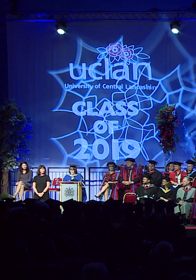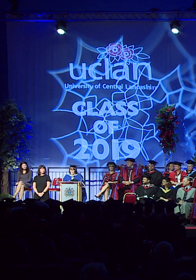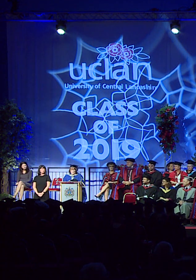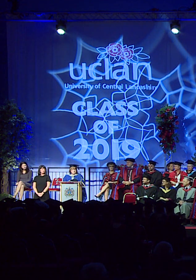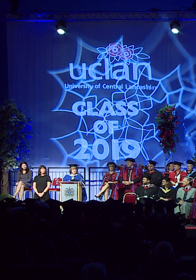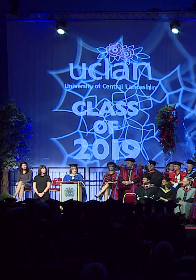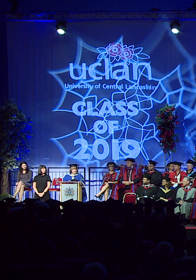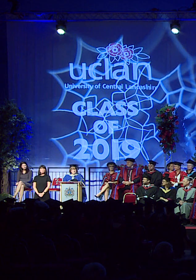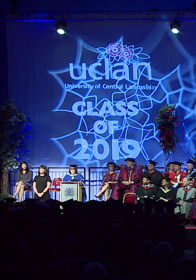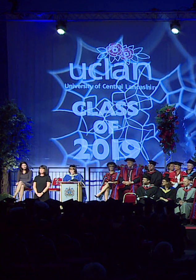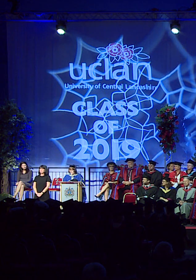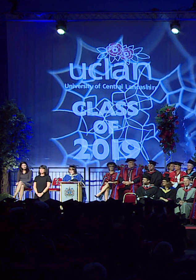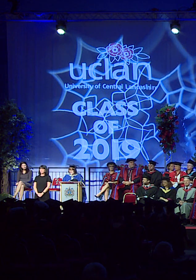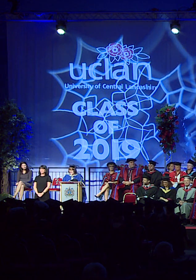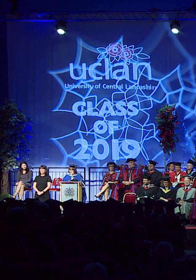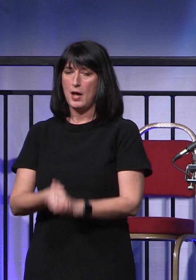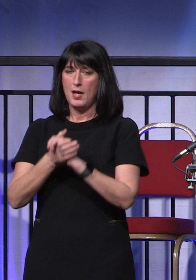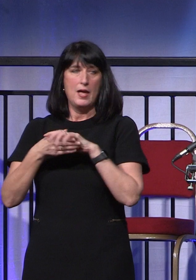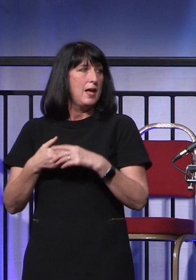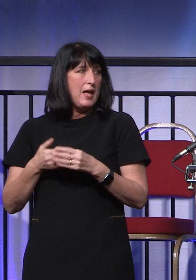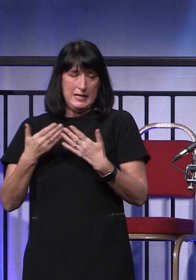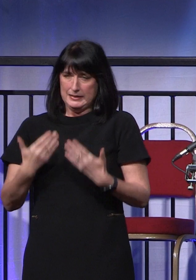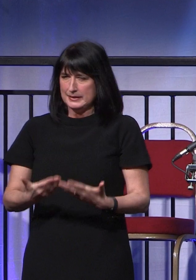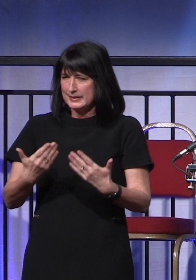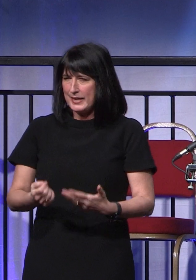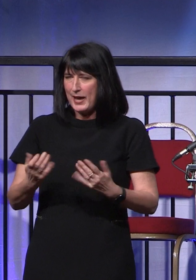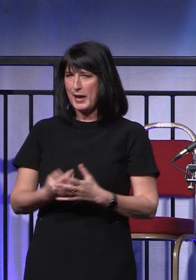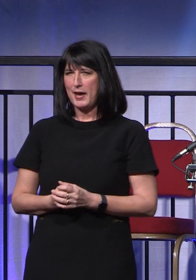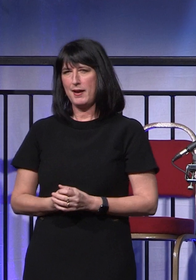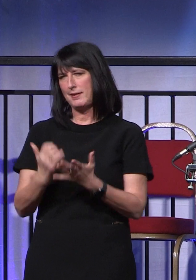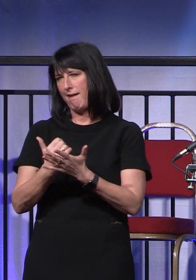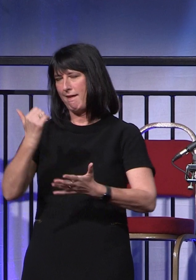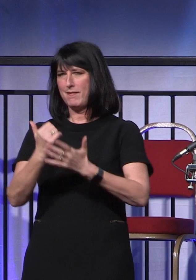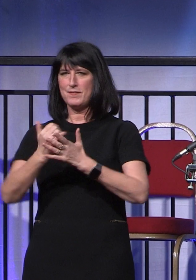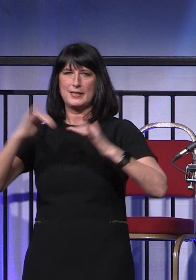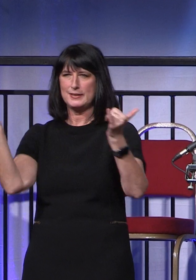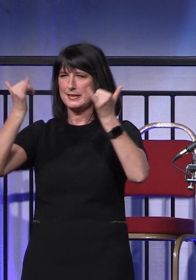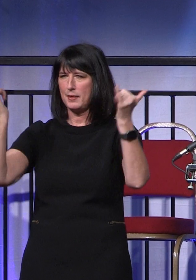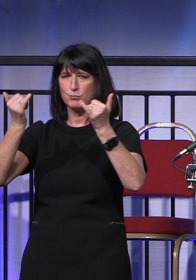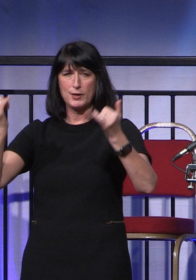today is of course a day of great celebration for everyone here and we